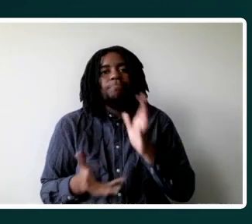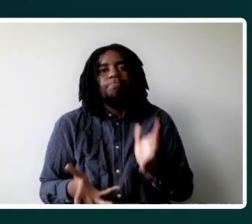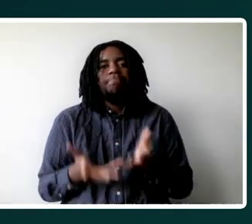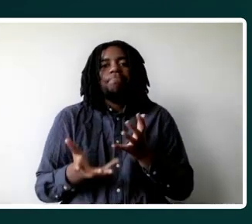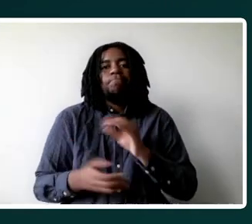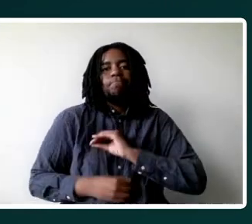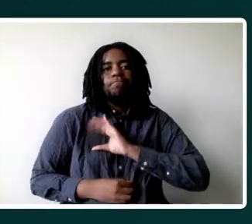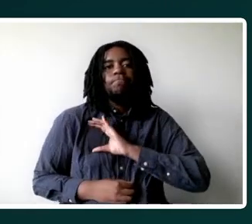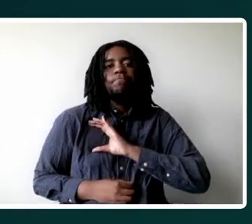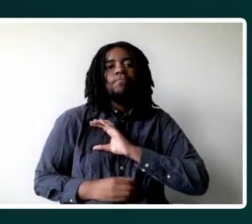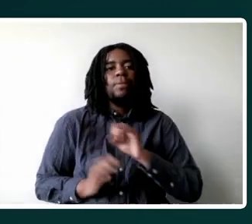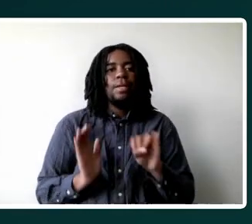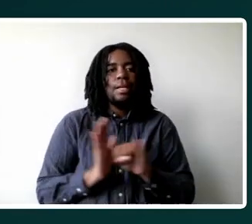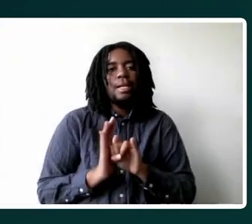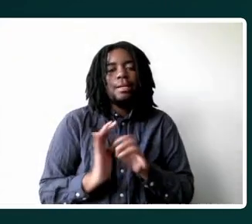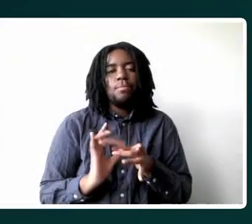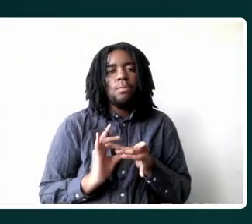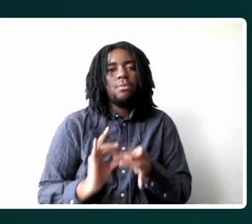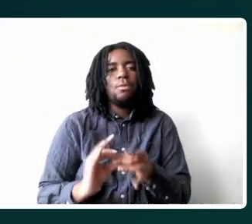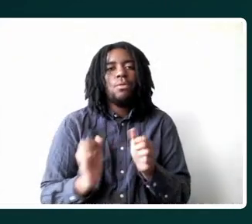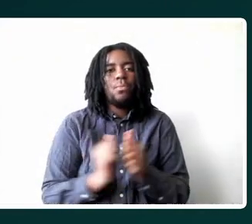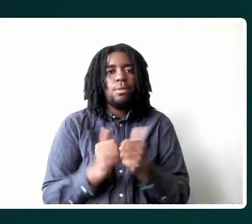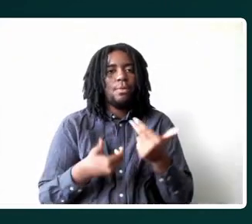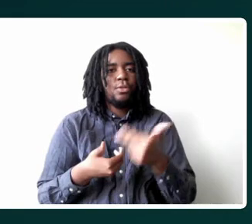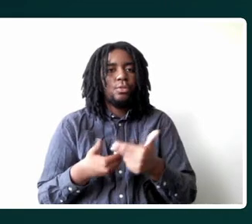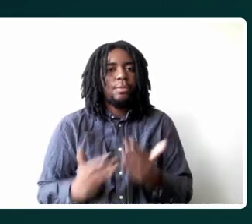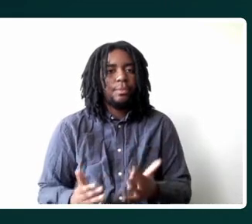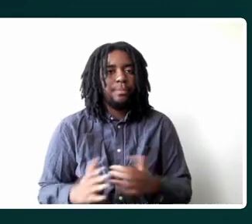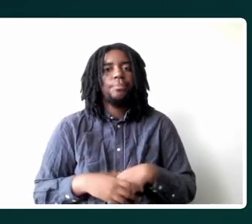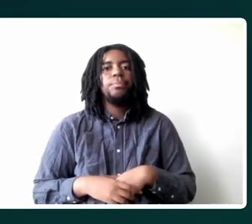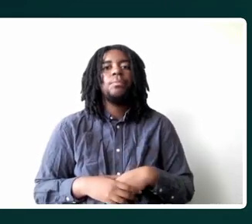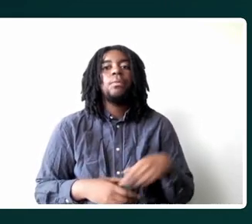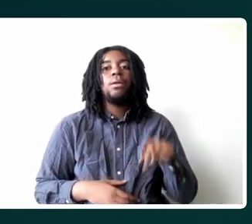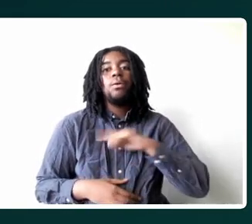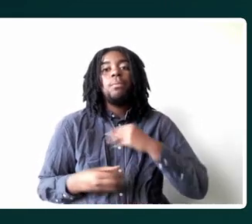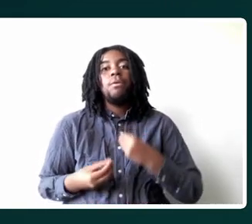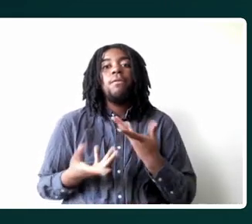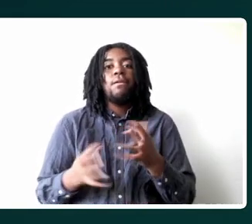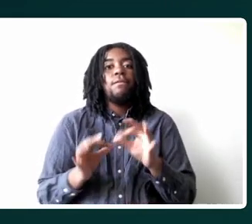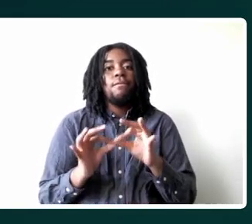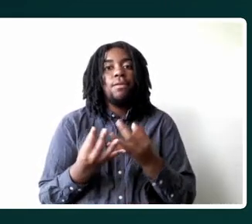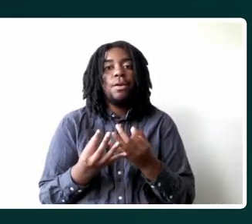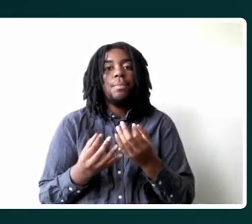among participants. We provide families with the tools that they need to promote